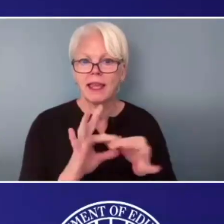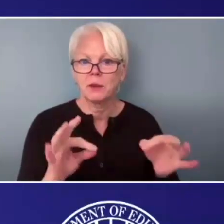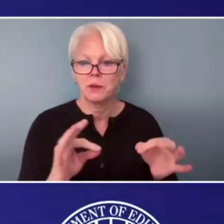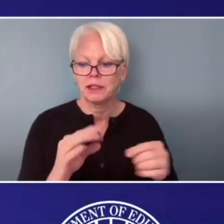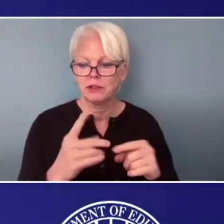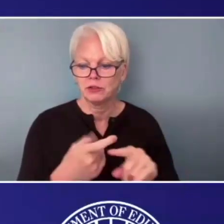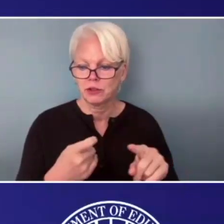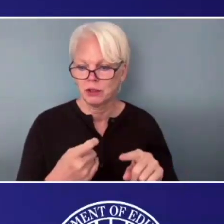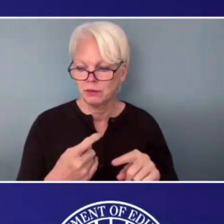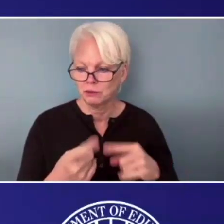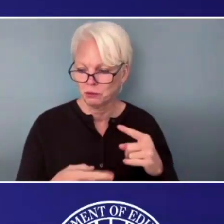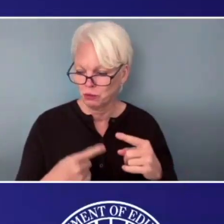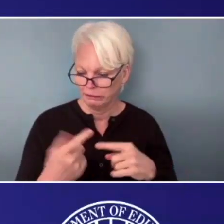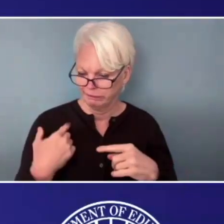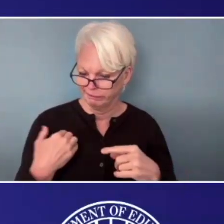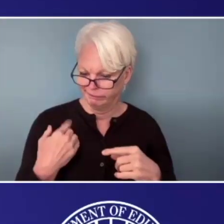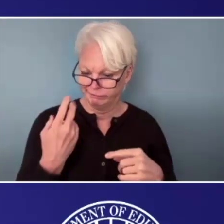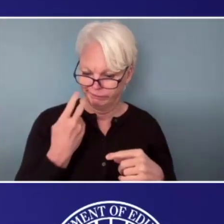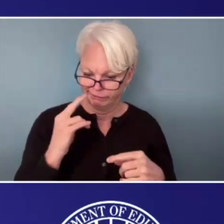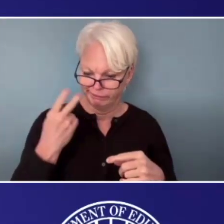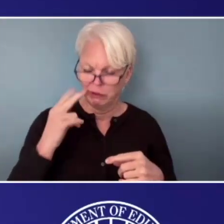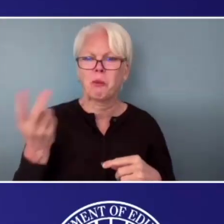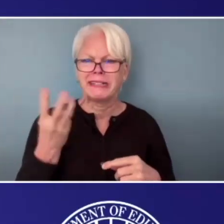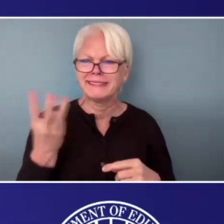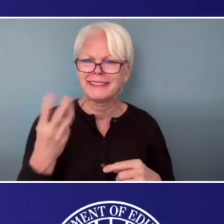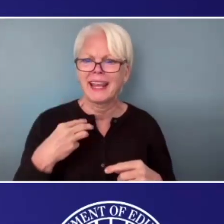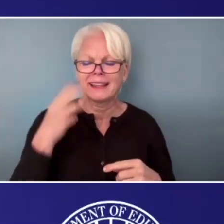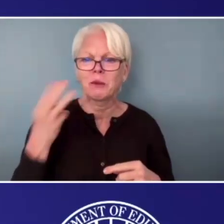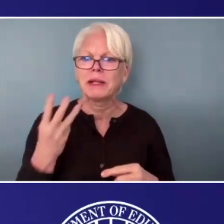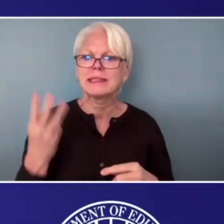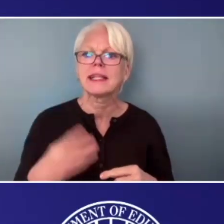probably Wednesday. And we have some pretty